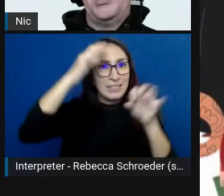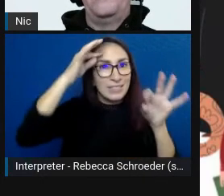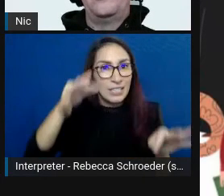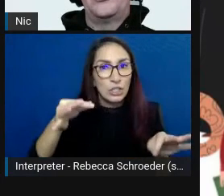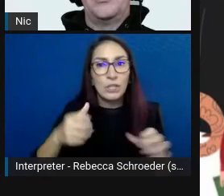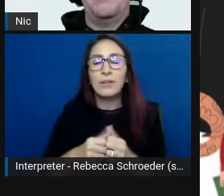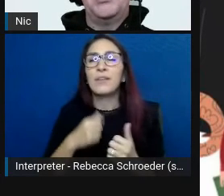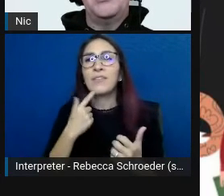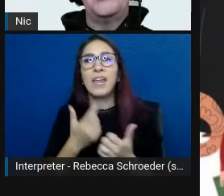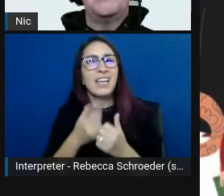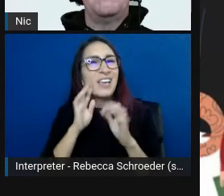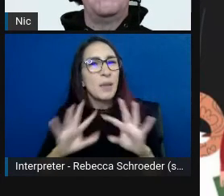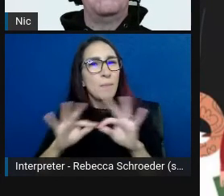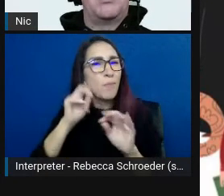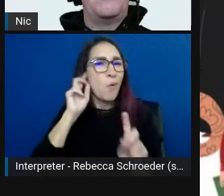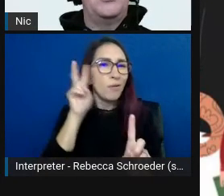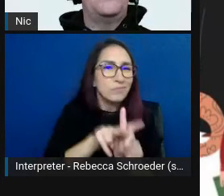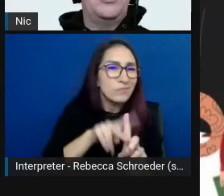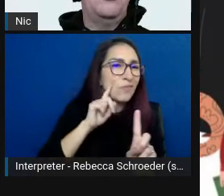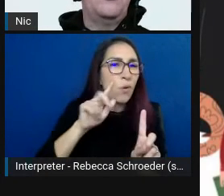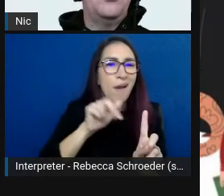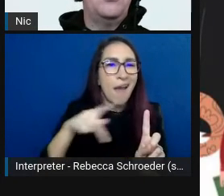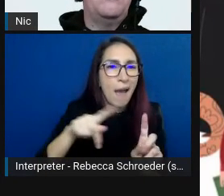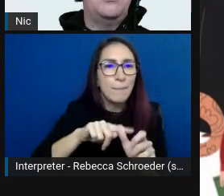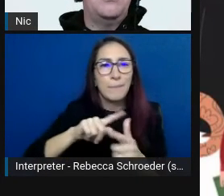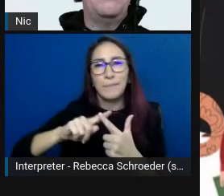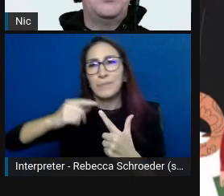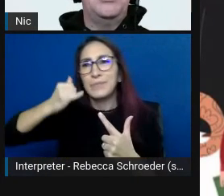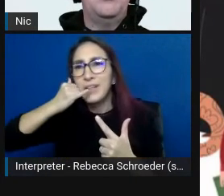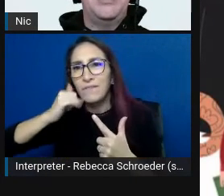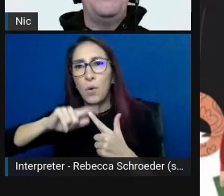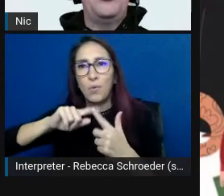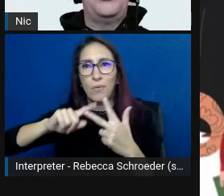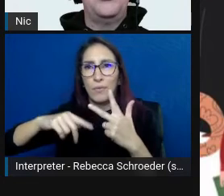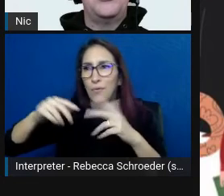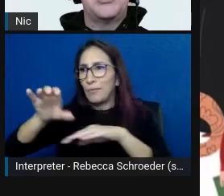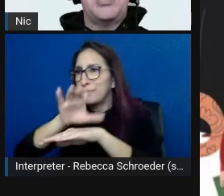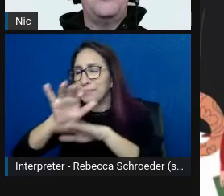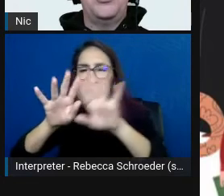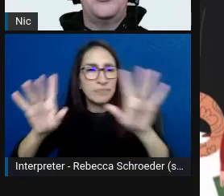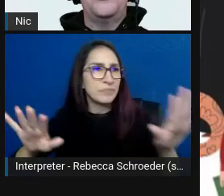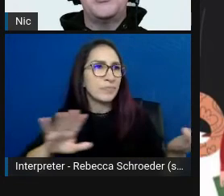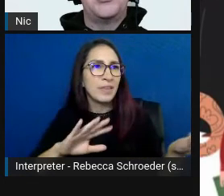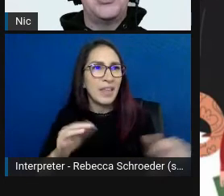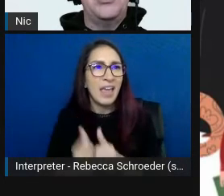in full sun because my friends with low vision, they'll be able to use the site when the contrast is good.